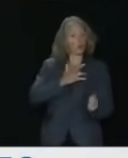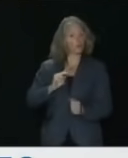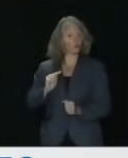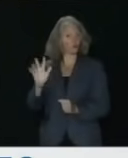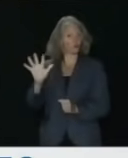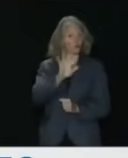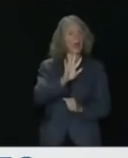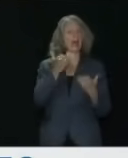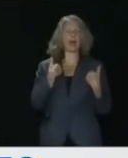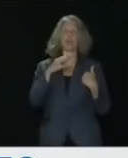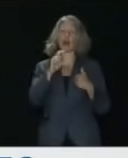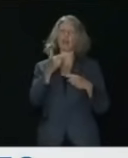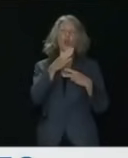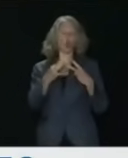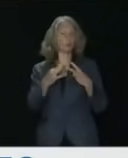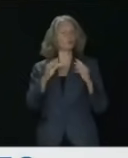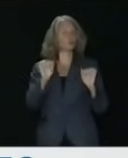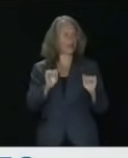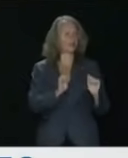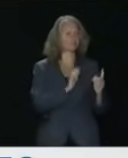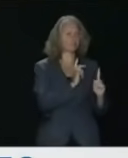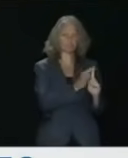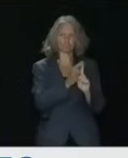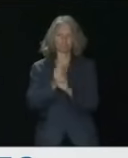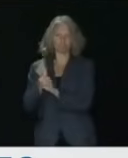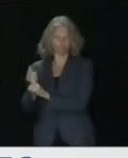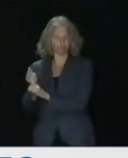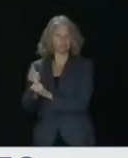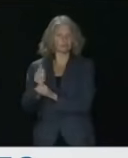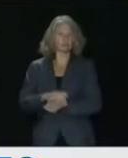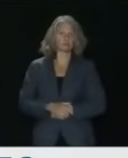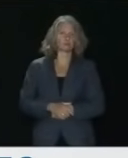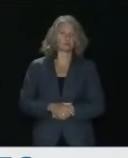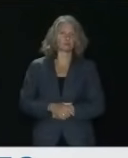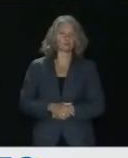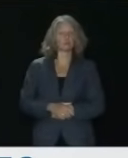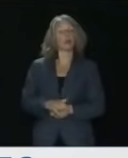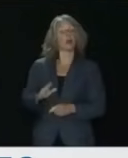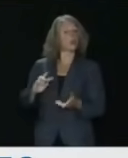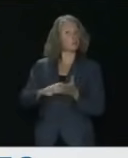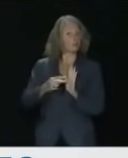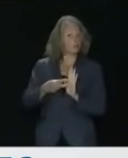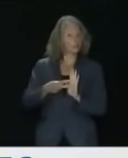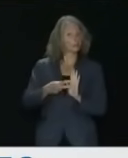VACCINES. THIS ADVICE PROVIDE PROVINCE AND TERRITORIES WITH SAFE AND